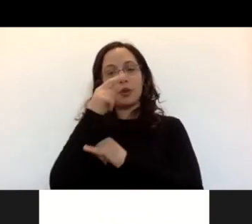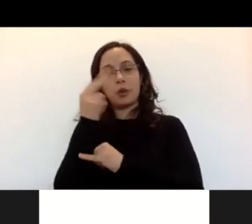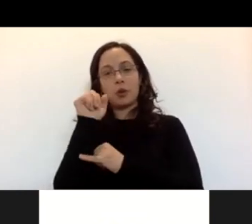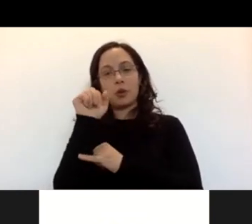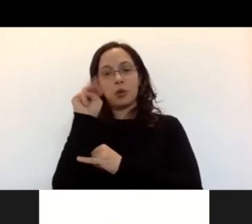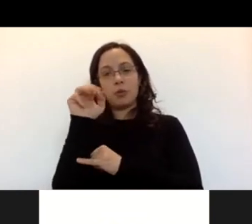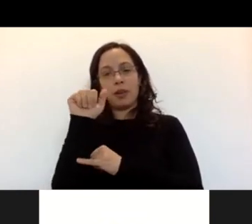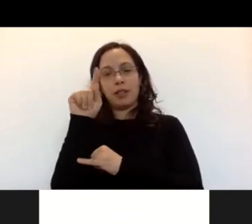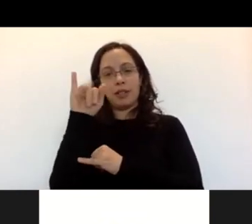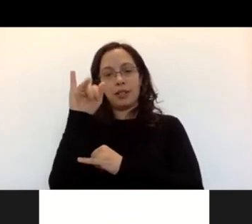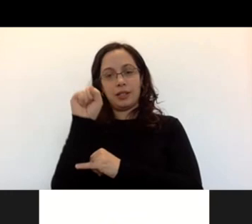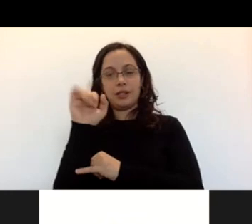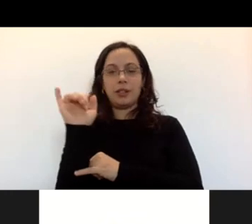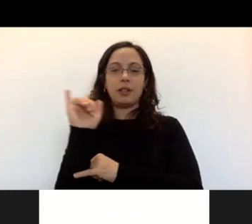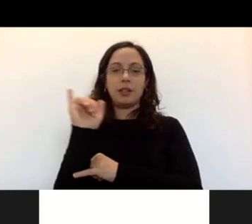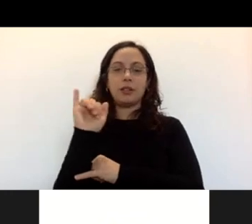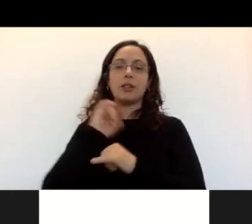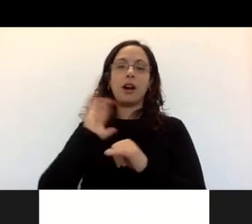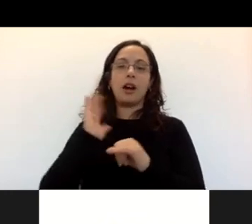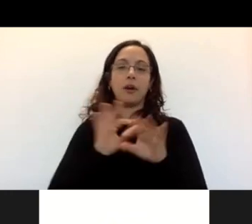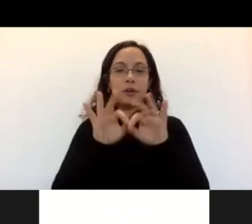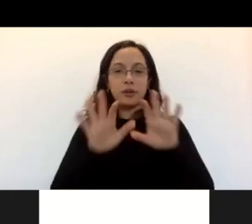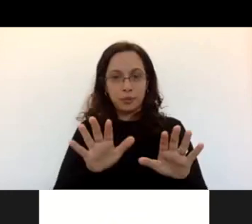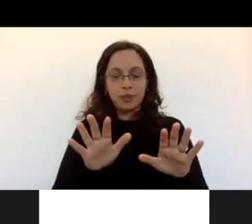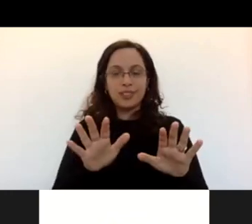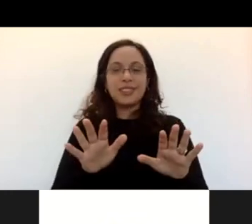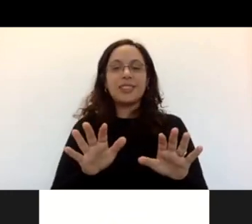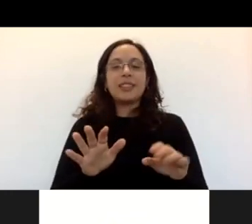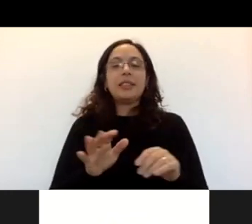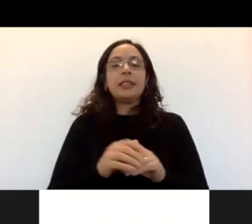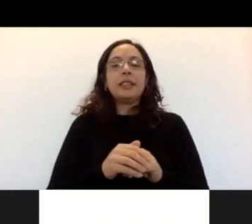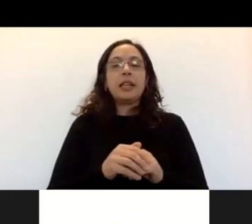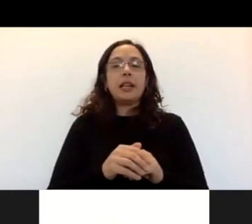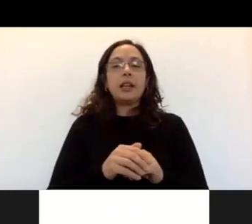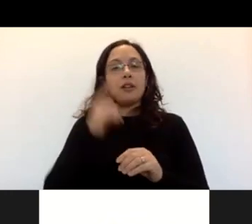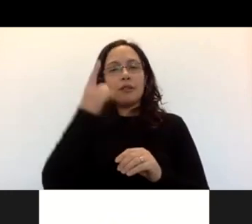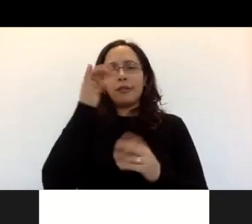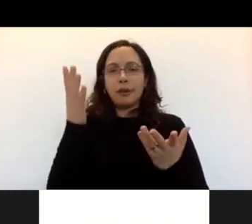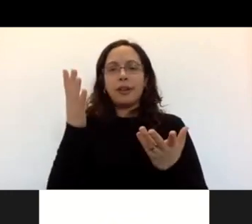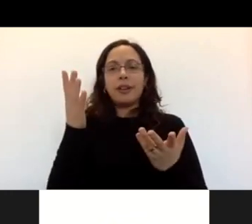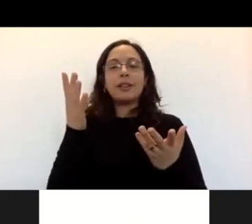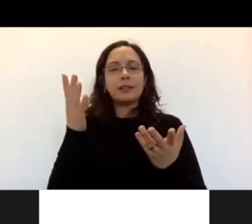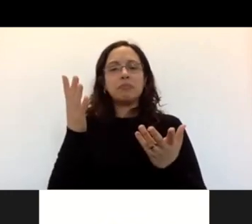uh, as well as our interpreters um, uh for making this talk more accessible,